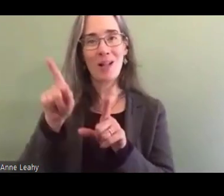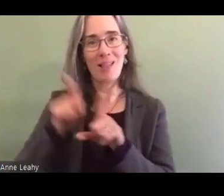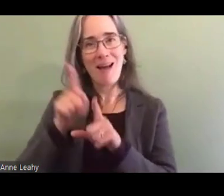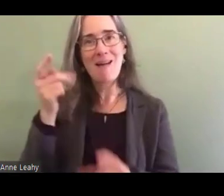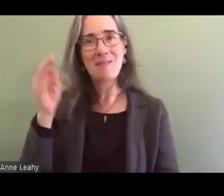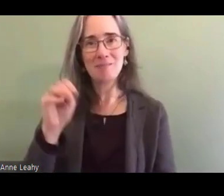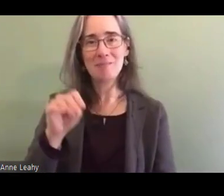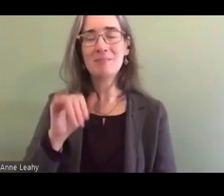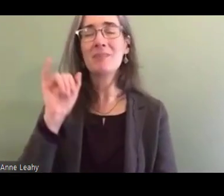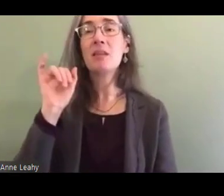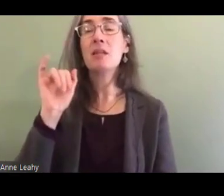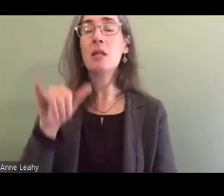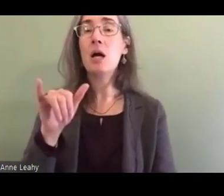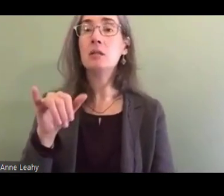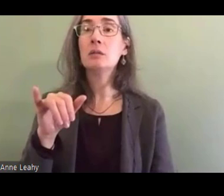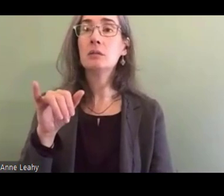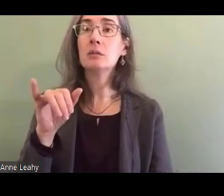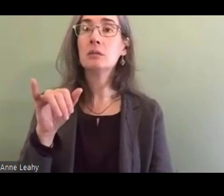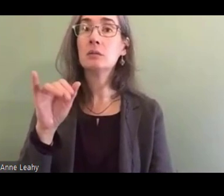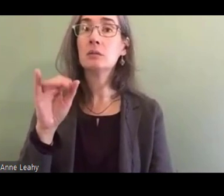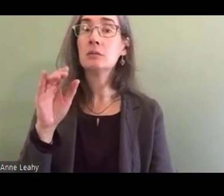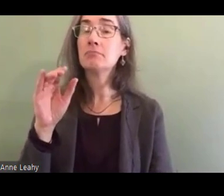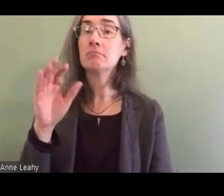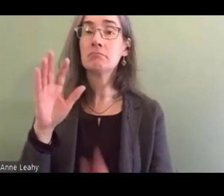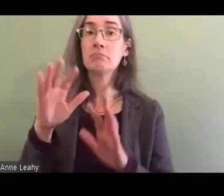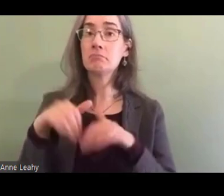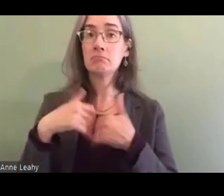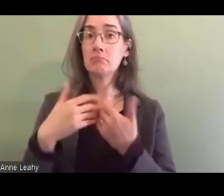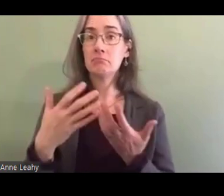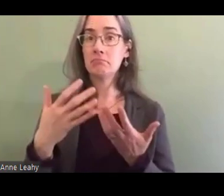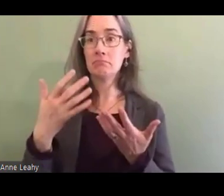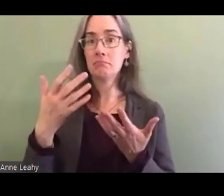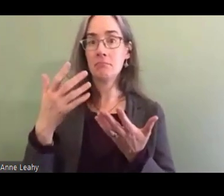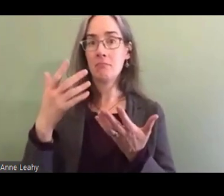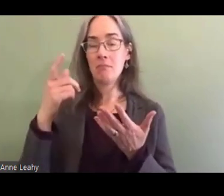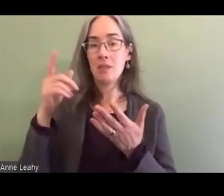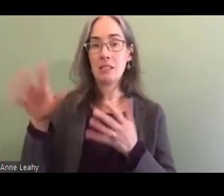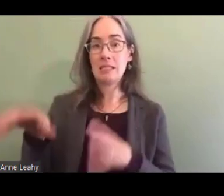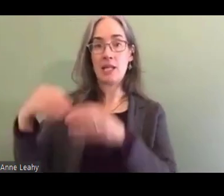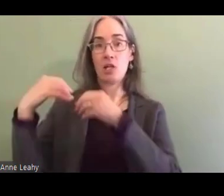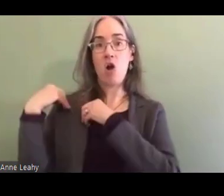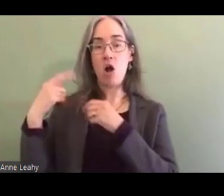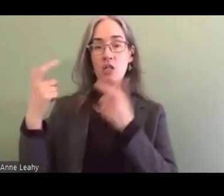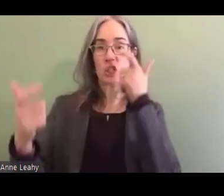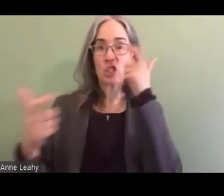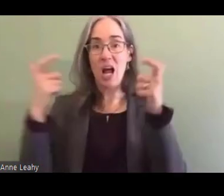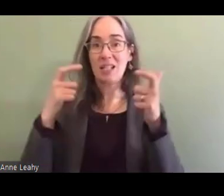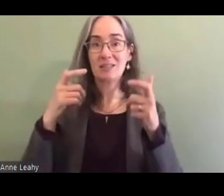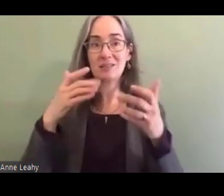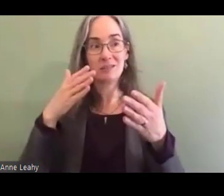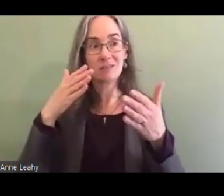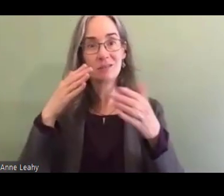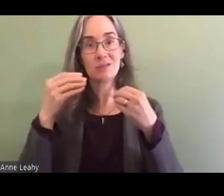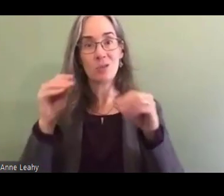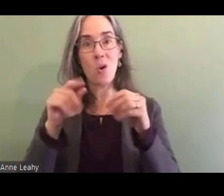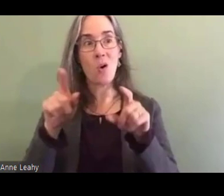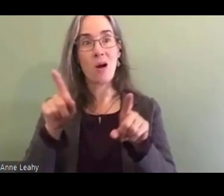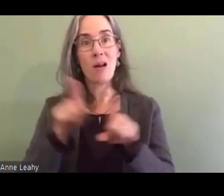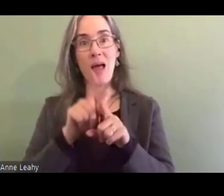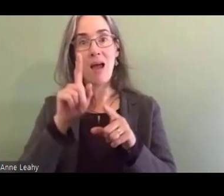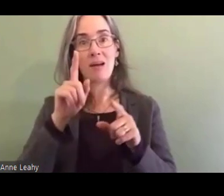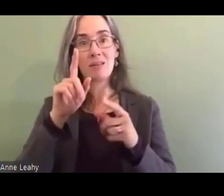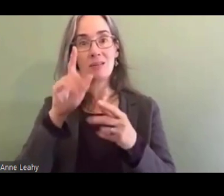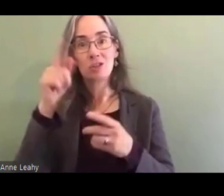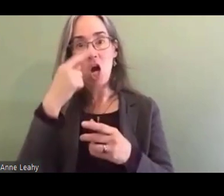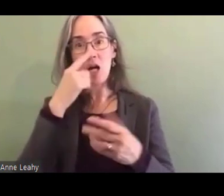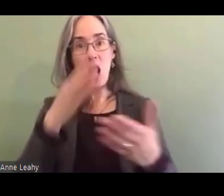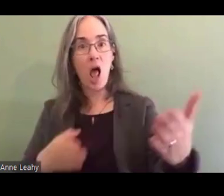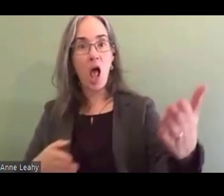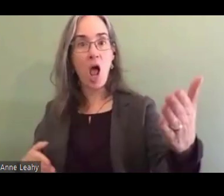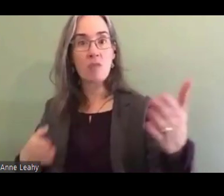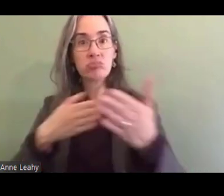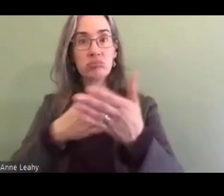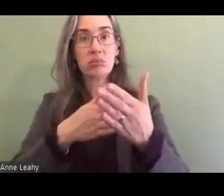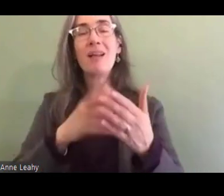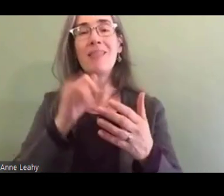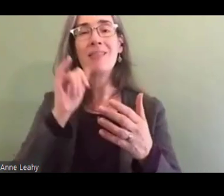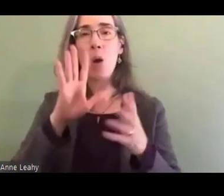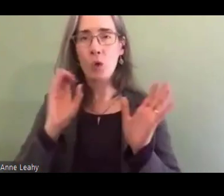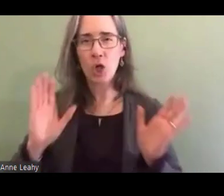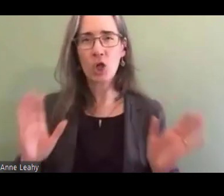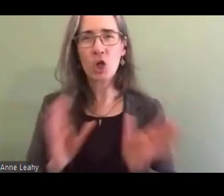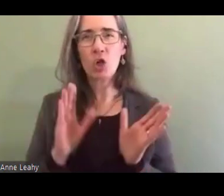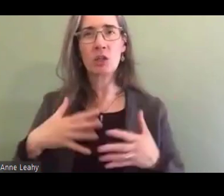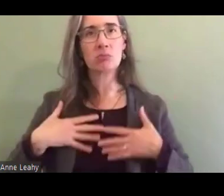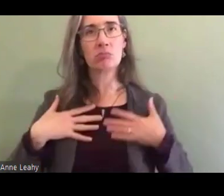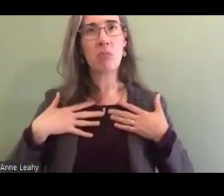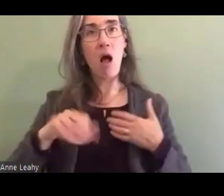that by taking on a giant store like Target, it would encourage other stores that